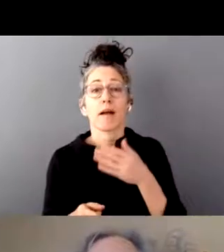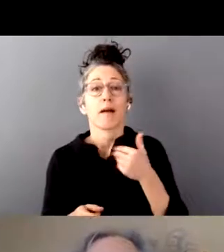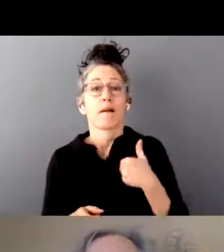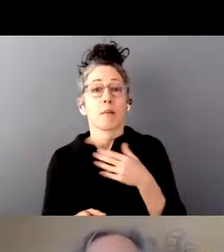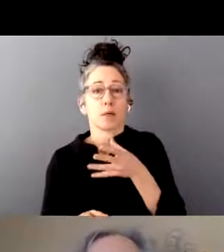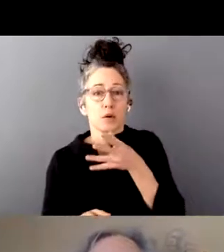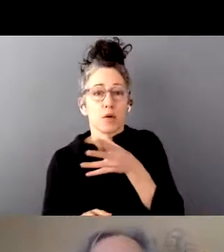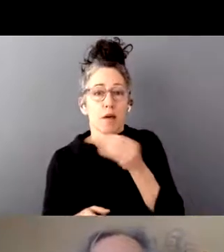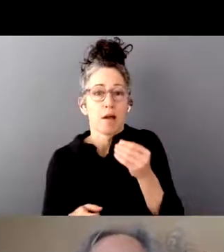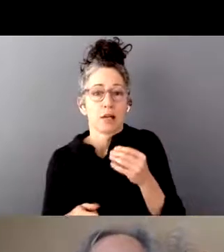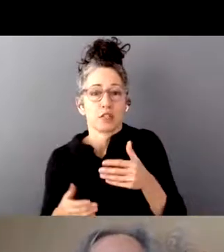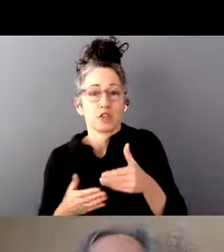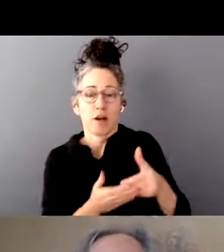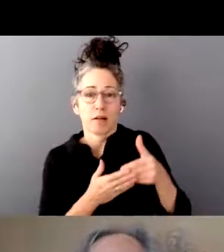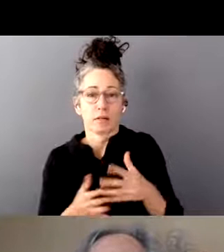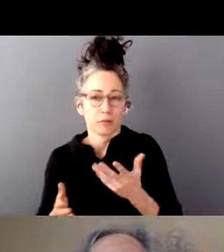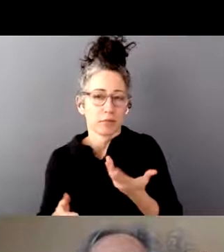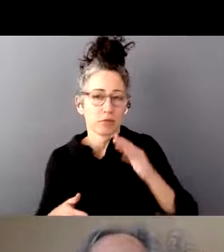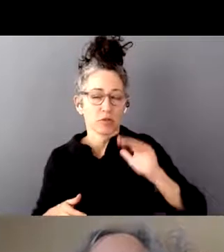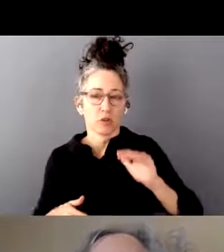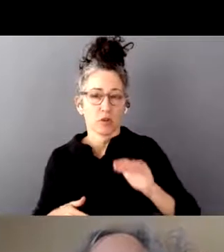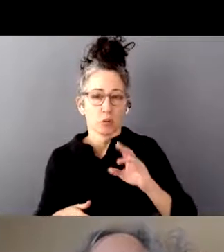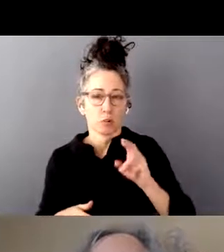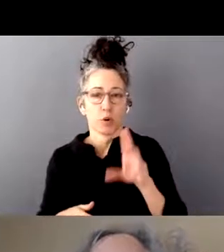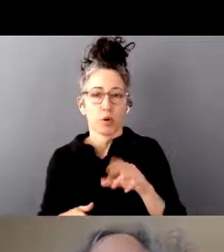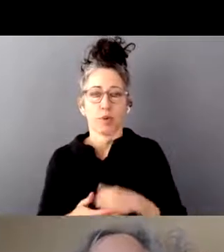focuses on the different domains that households experience, the impacts of the pandemic from employment to food security, several items about health. Housing, education, program use, and spending.